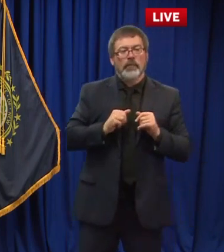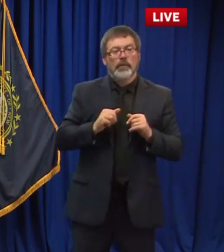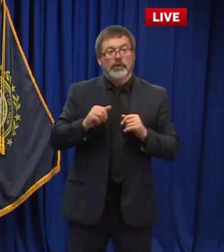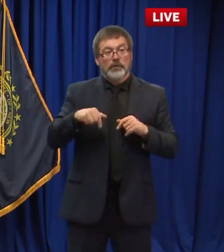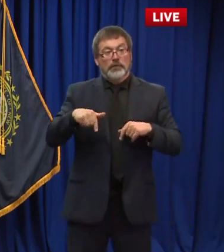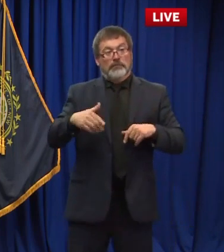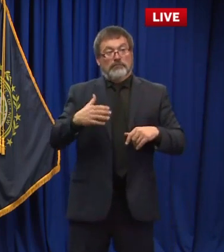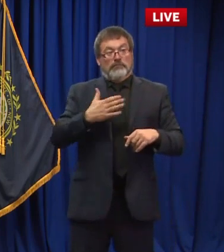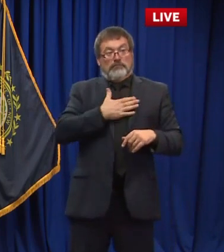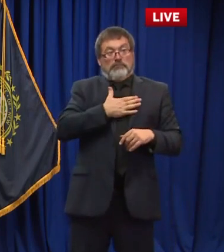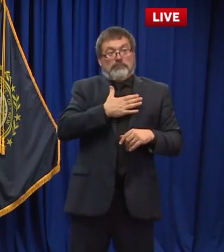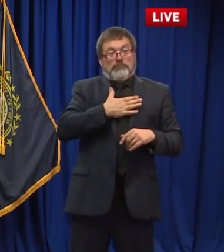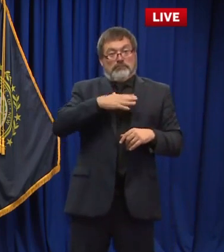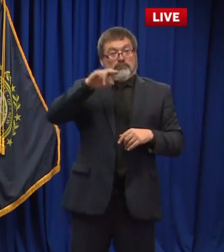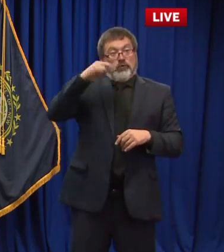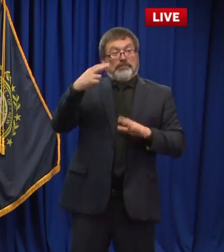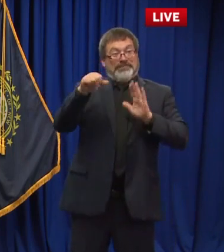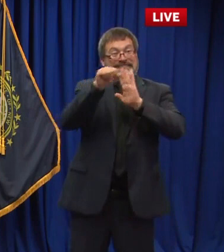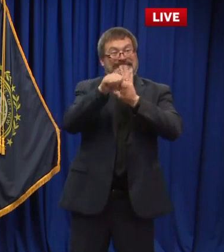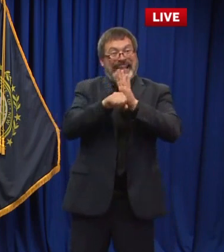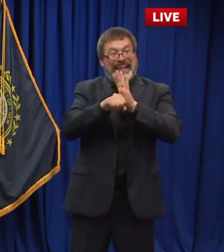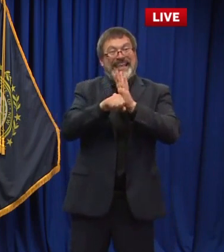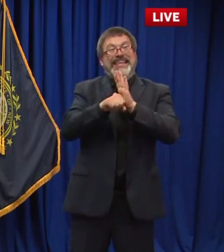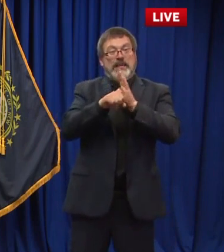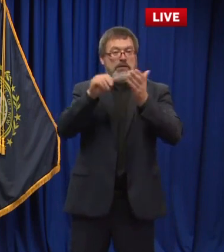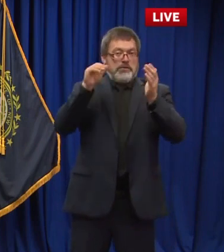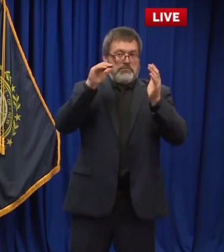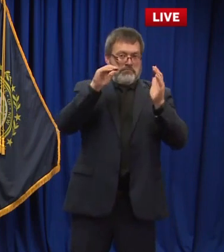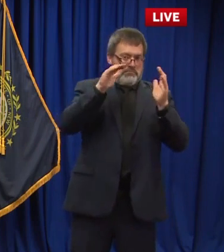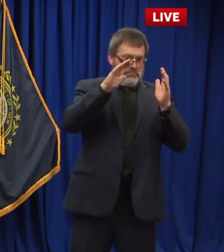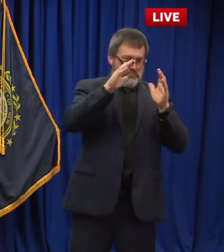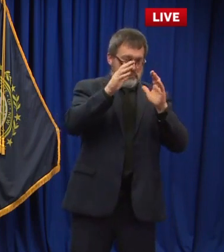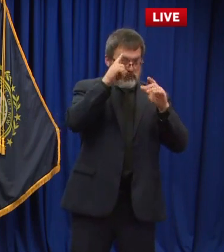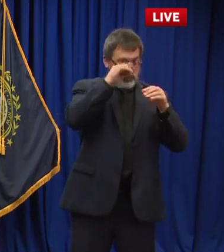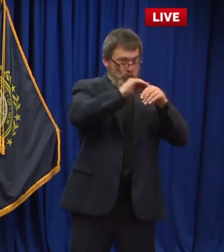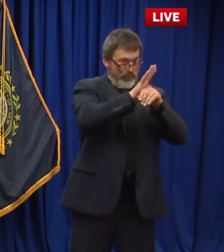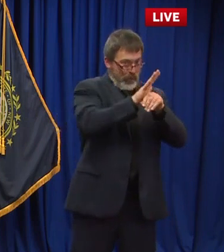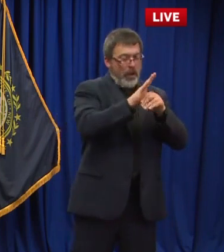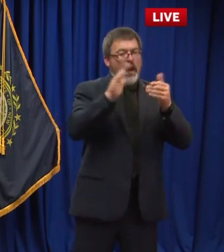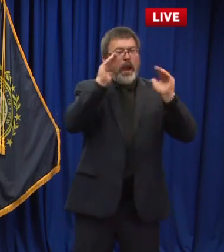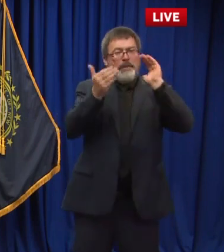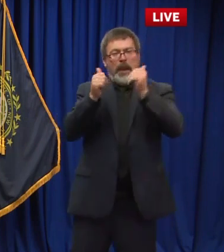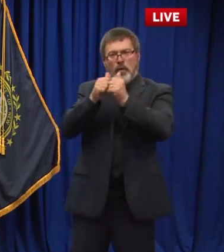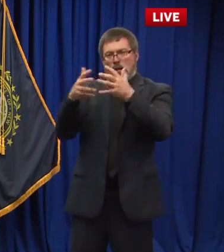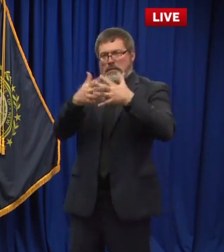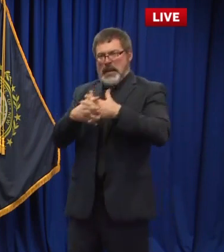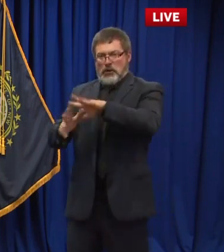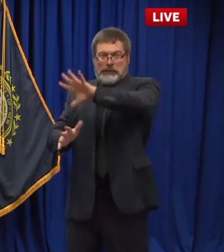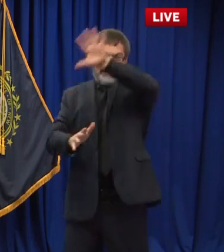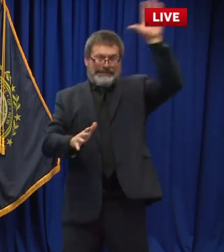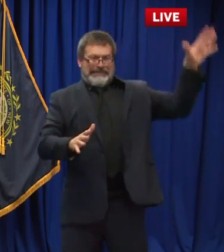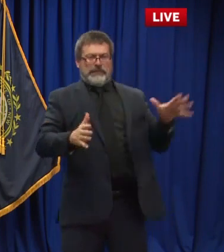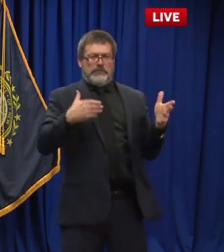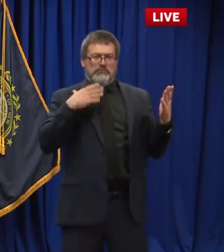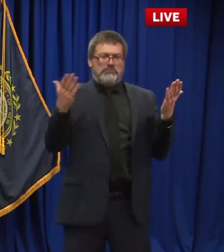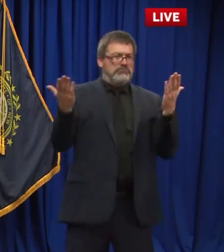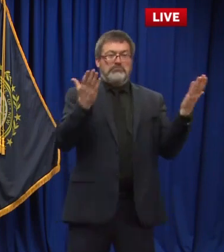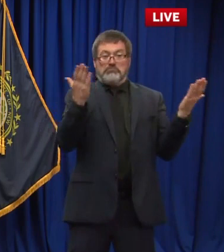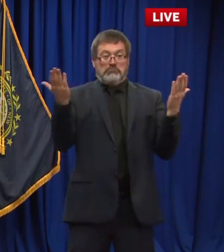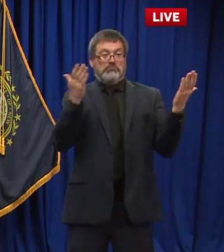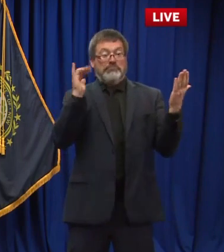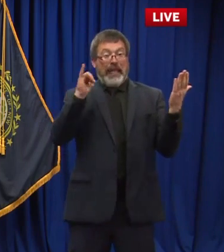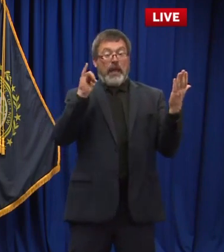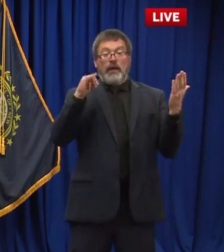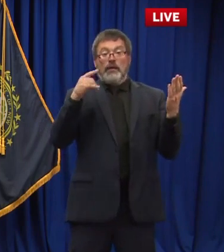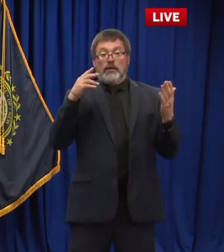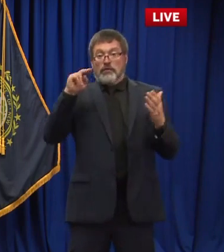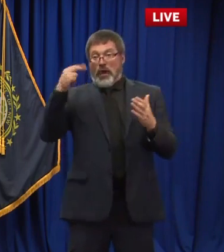WHAT WE ARE REALLY DOING, WHEN WE ARE LOOKING AT THE LOW LEVEL OF COVID IN NEW HAMPSHIRE RELATIVE TO THE REST OF THE COUNTRY, M1 SAYS SOME OF THE LOWEST YOU WILL FIND IN THE